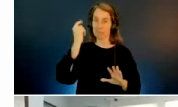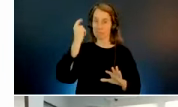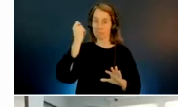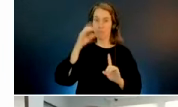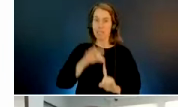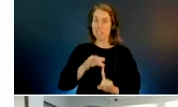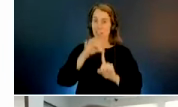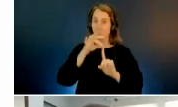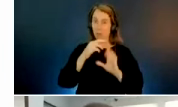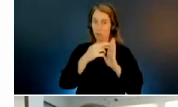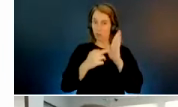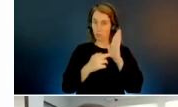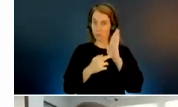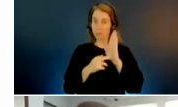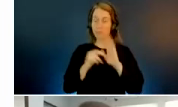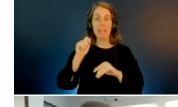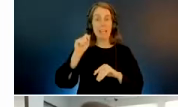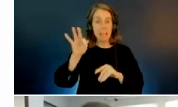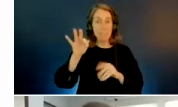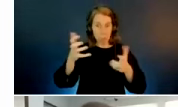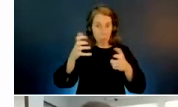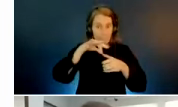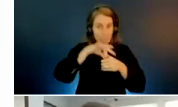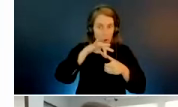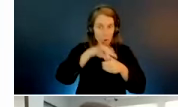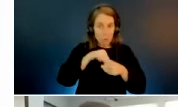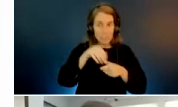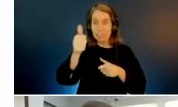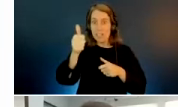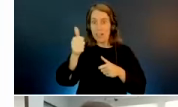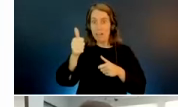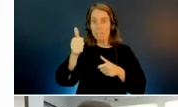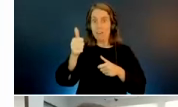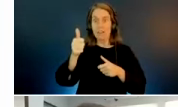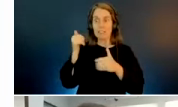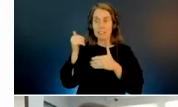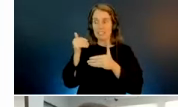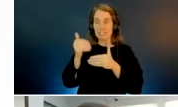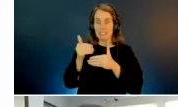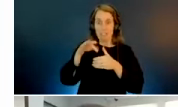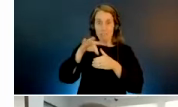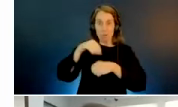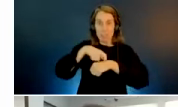if the voter is hospitalized or incapacitated close to election day the rules are looser